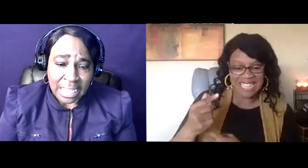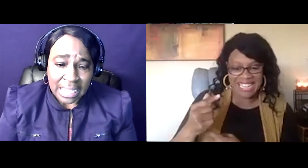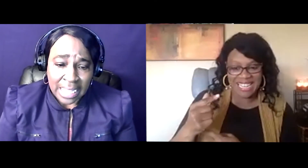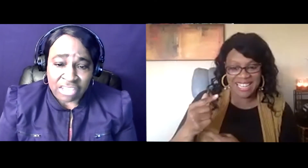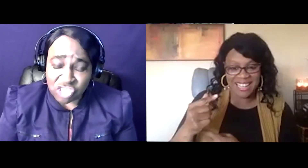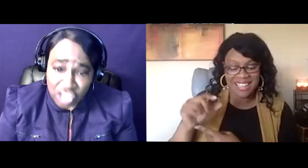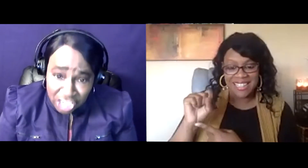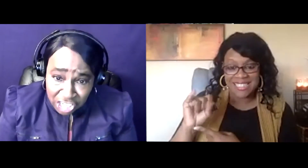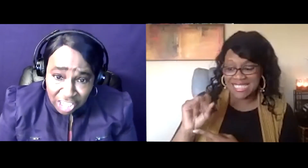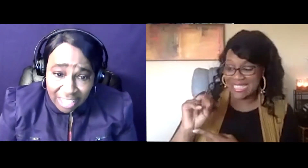and Sing,"